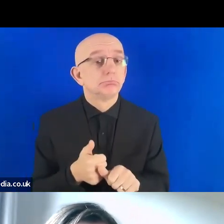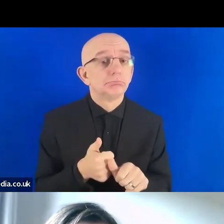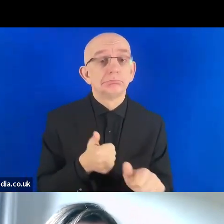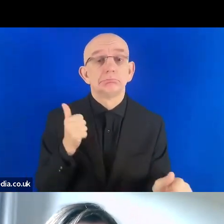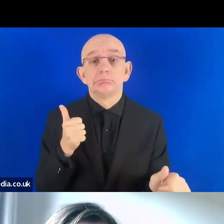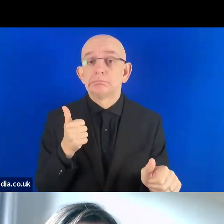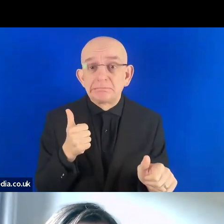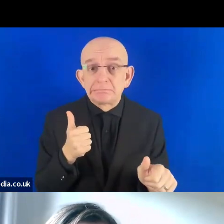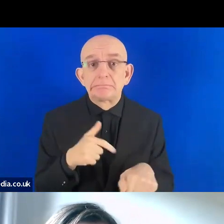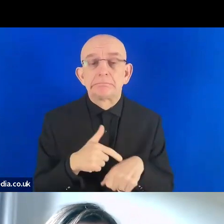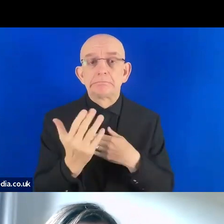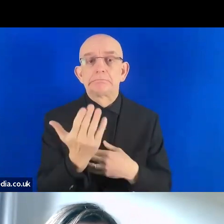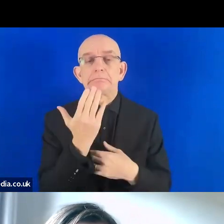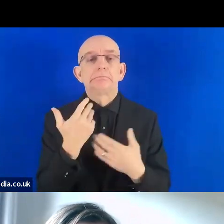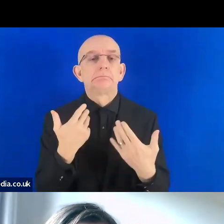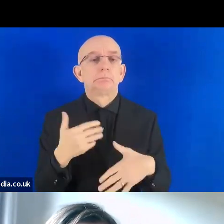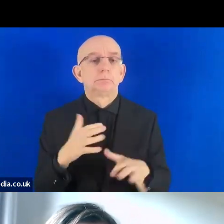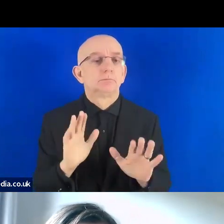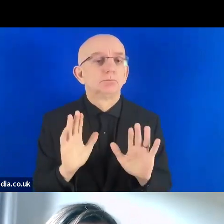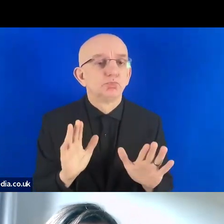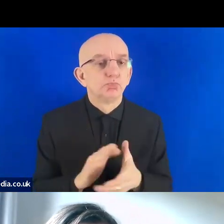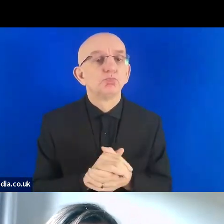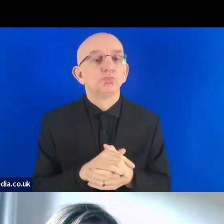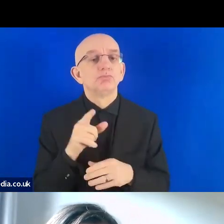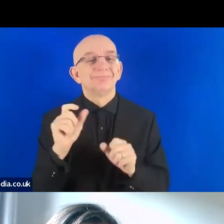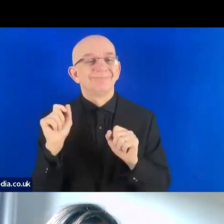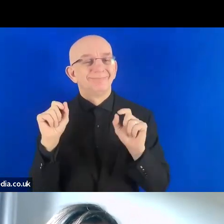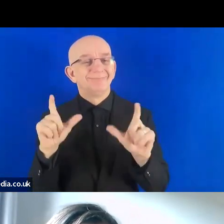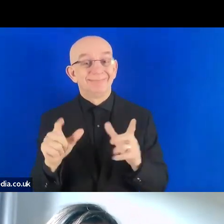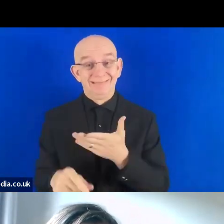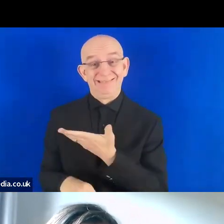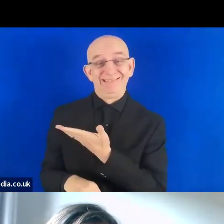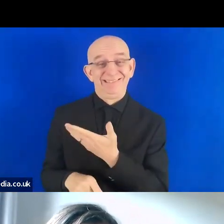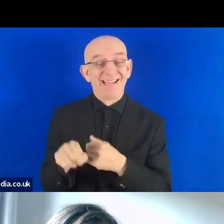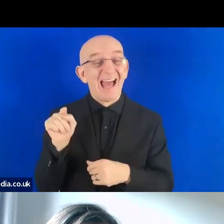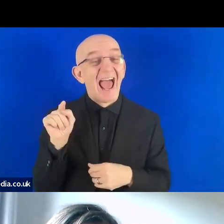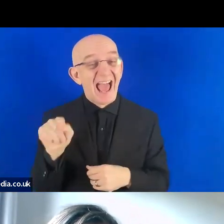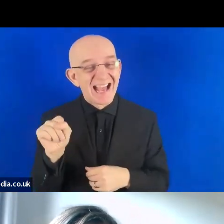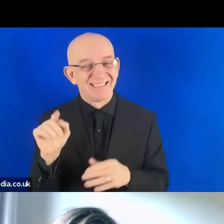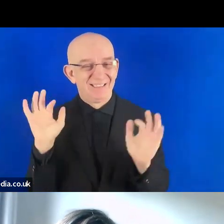is from the forum venue. So that's where the forum is. That's the outside, actually.